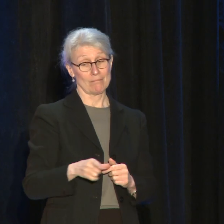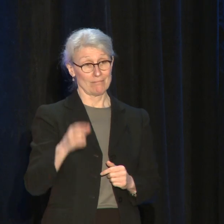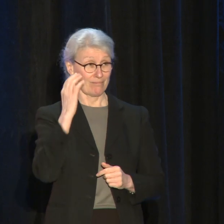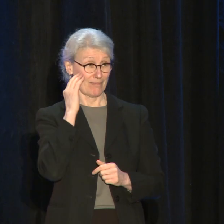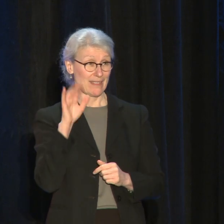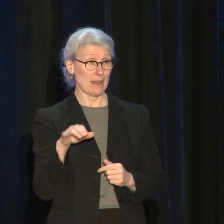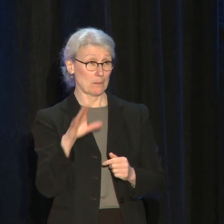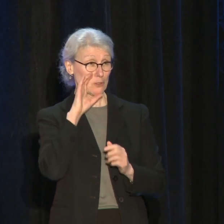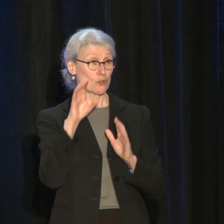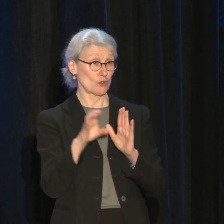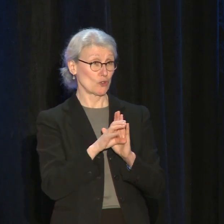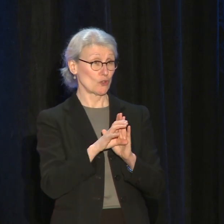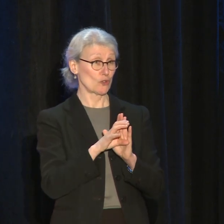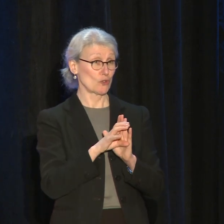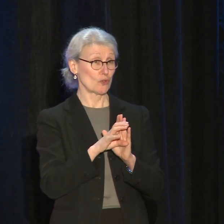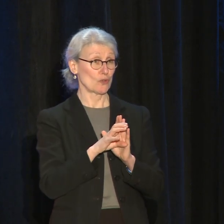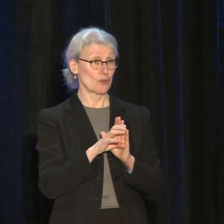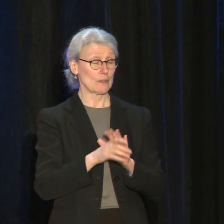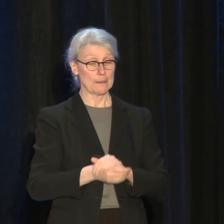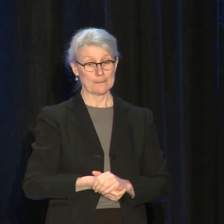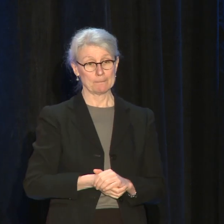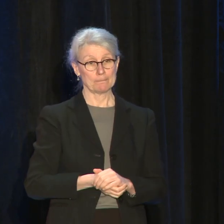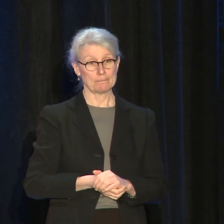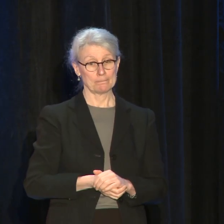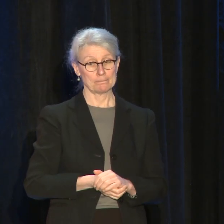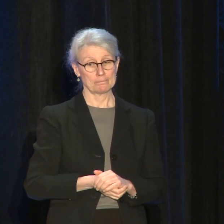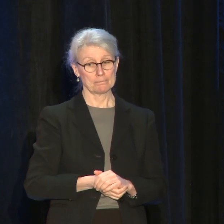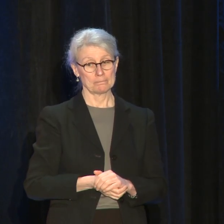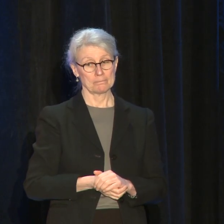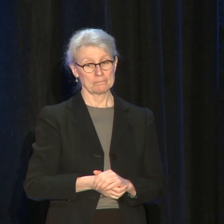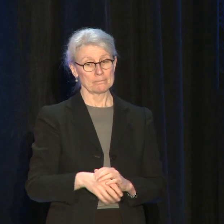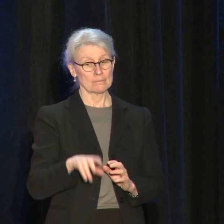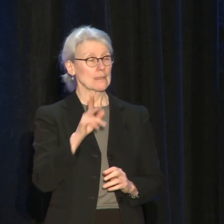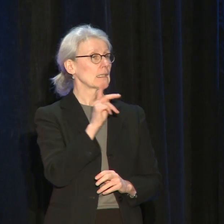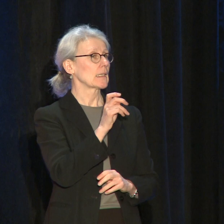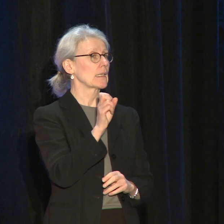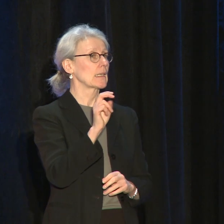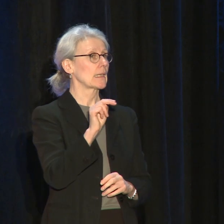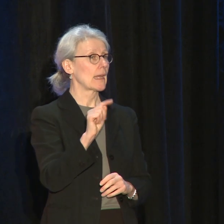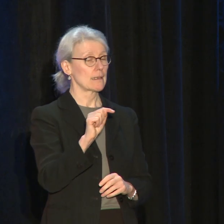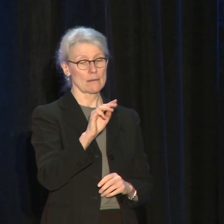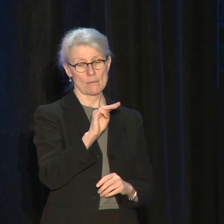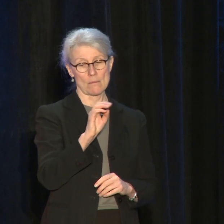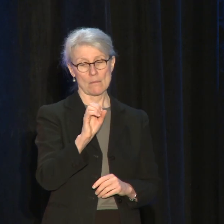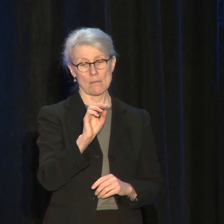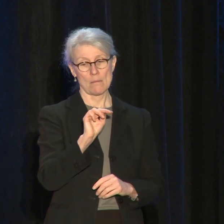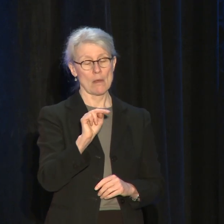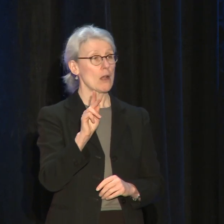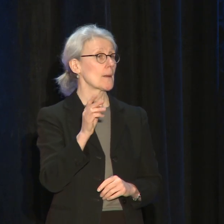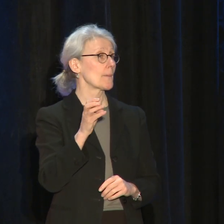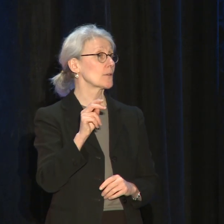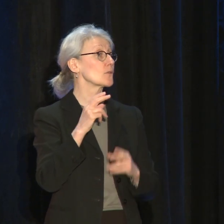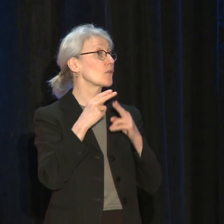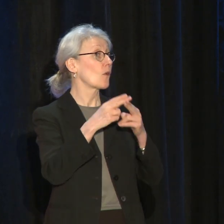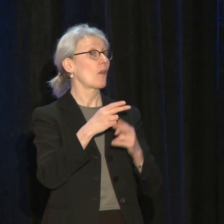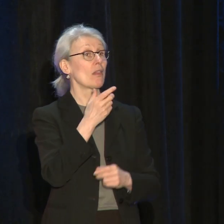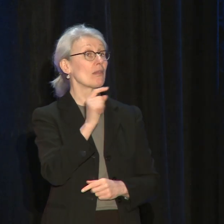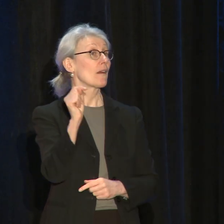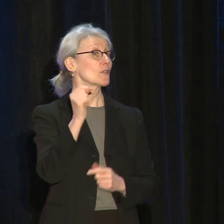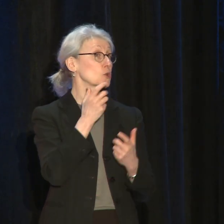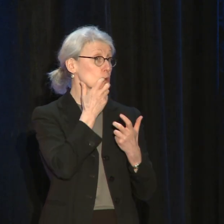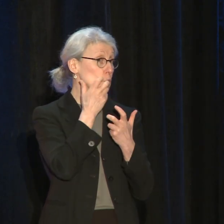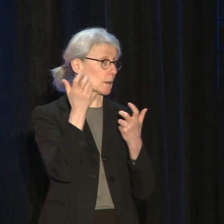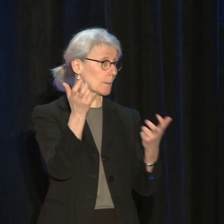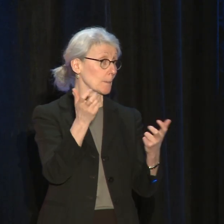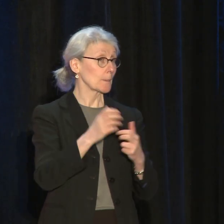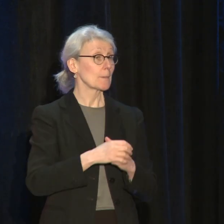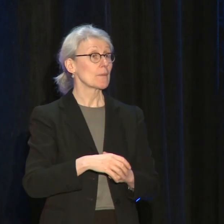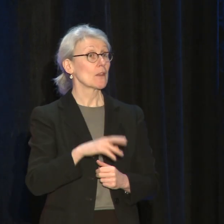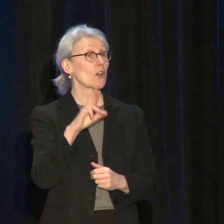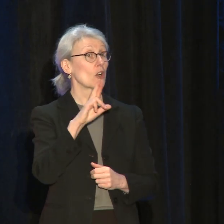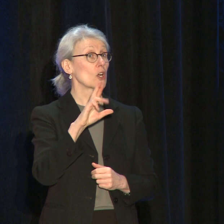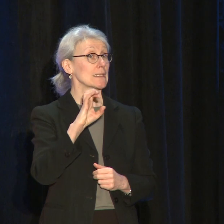seen this vivid painting by Kent Monkman The Scream, showing police, people from the church,